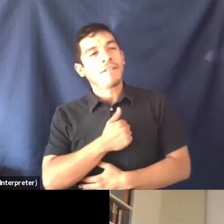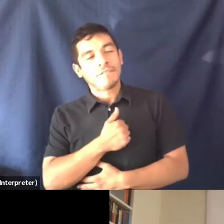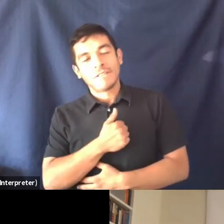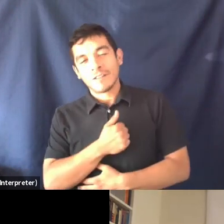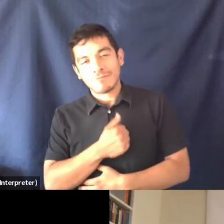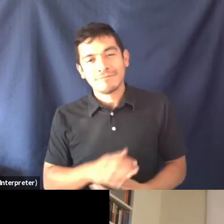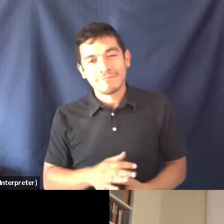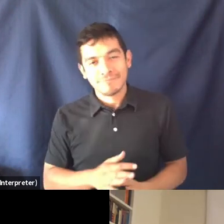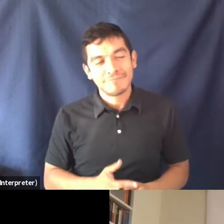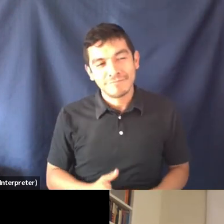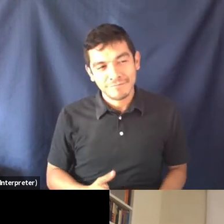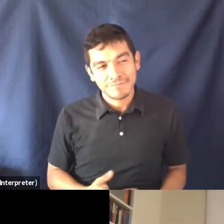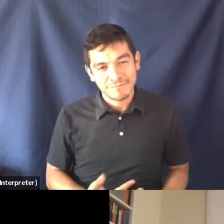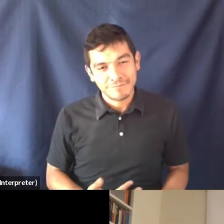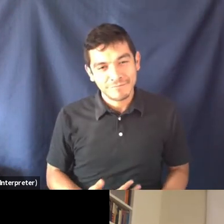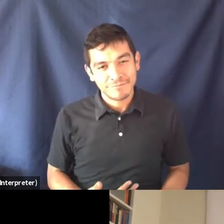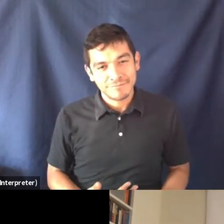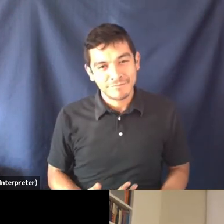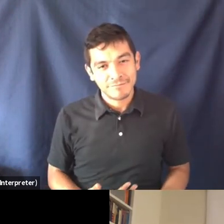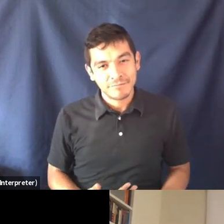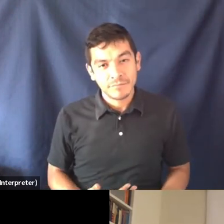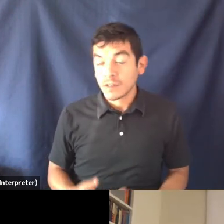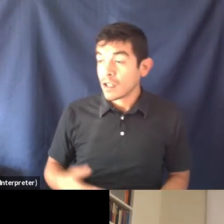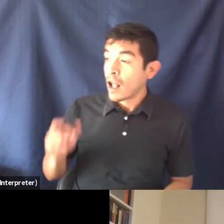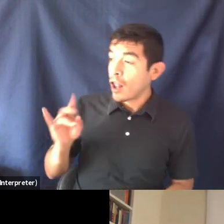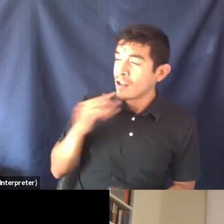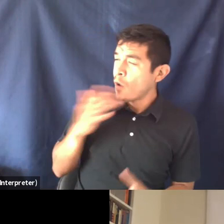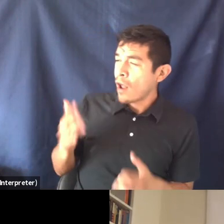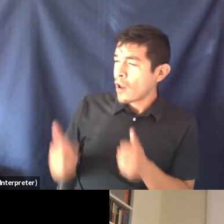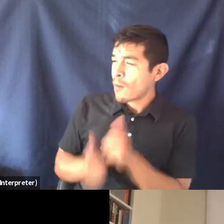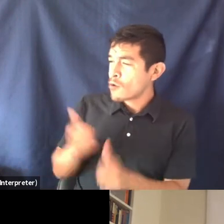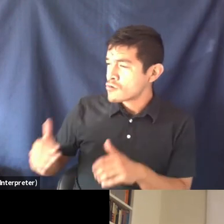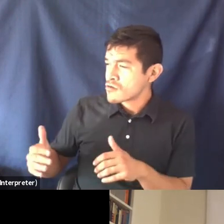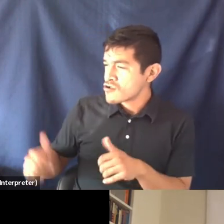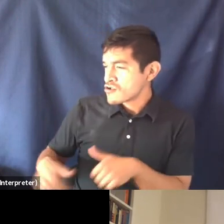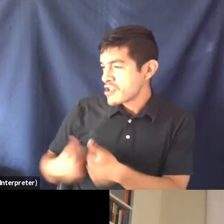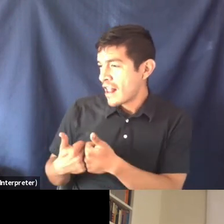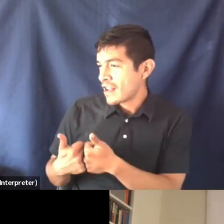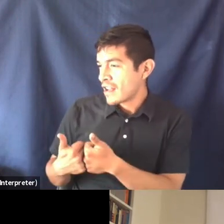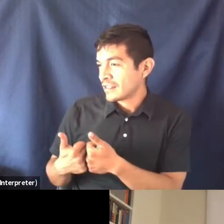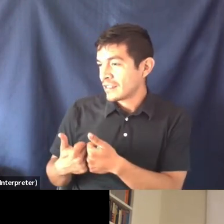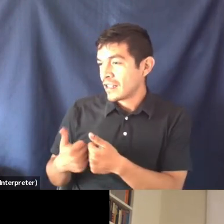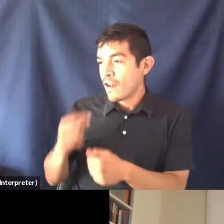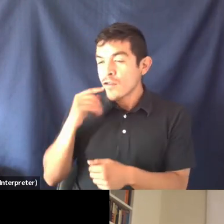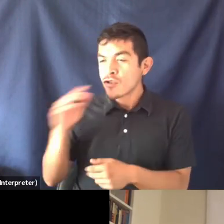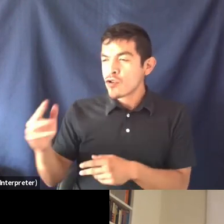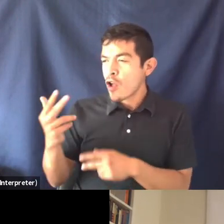What was the most challenging aspect when you were in the midst of those couple of years and then the six months of shooting?